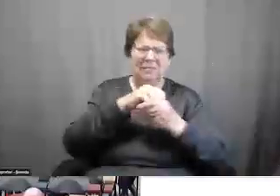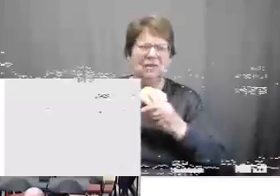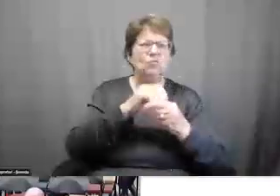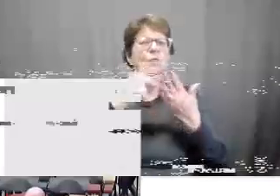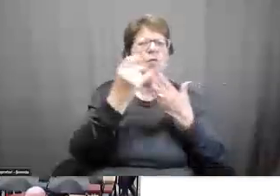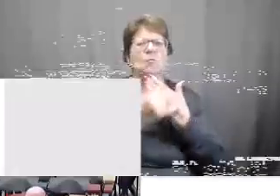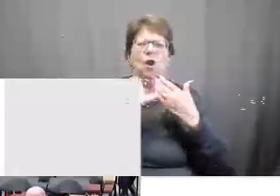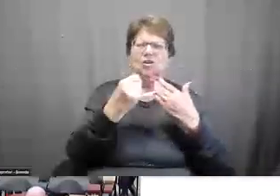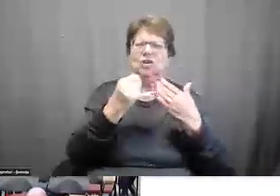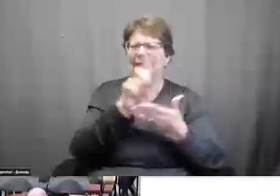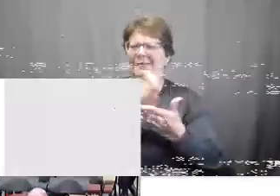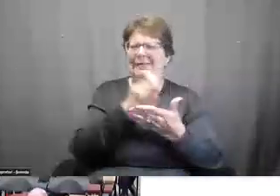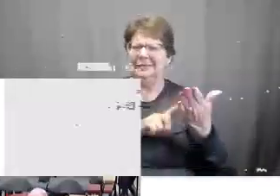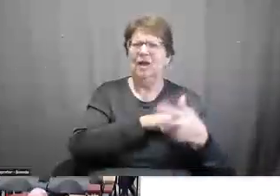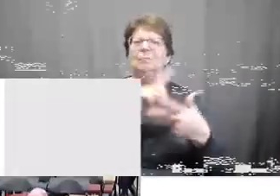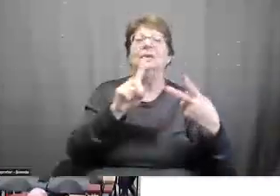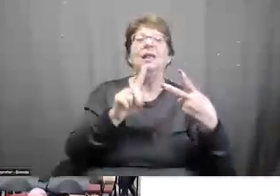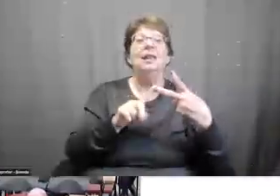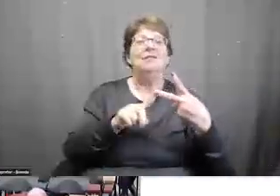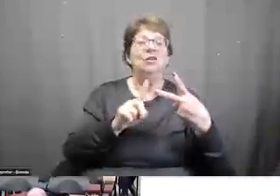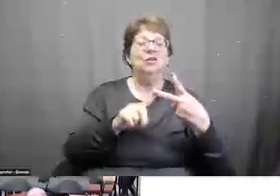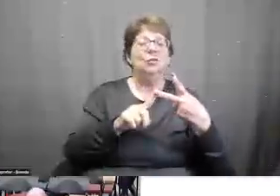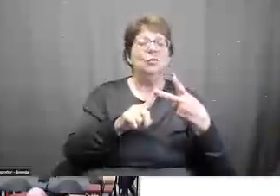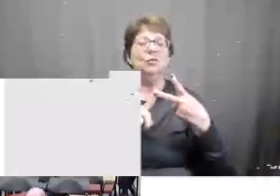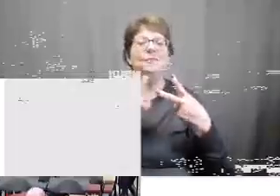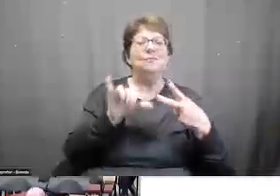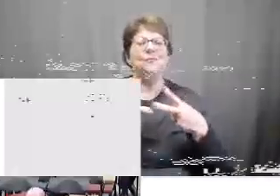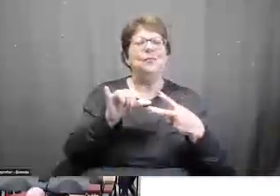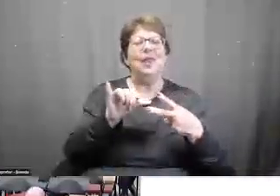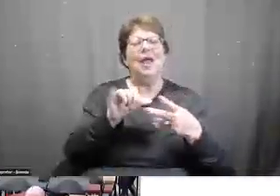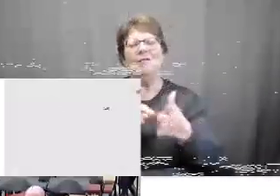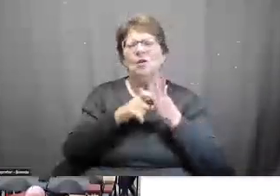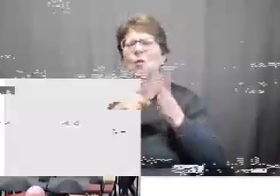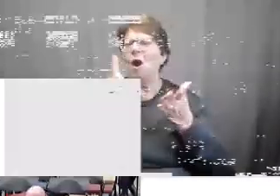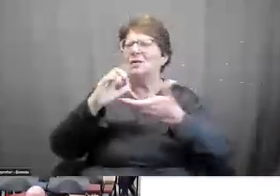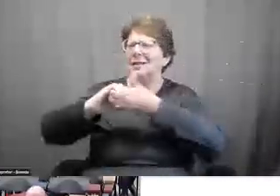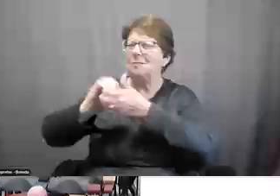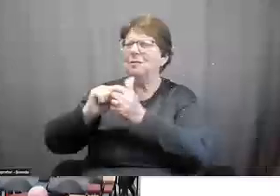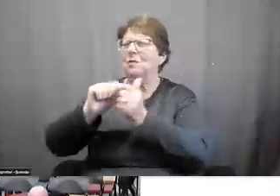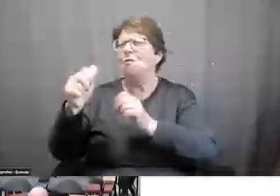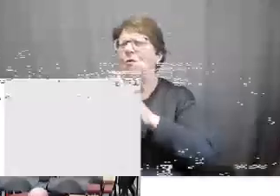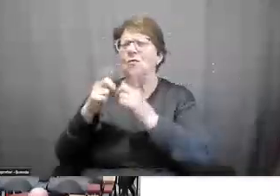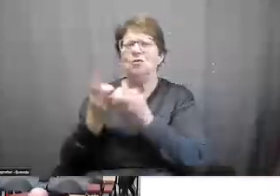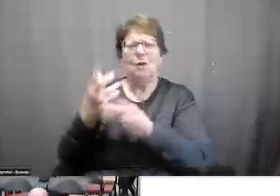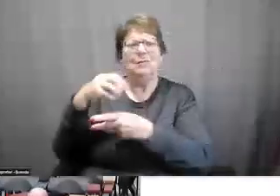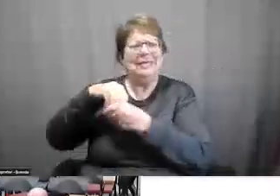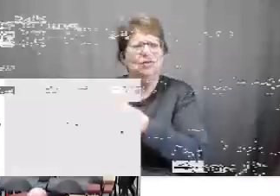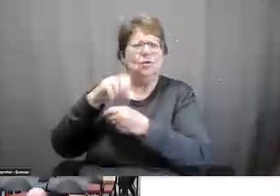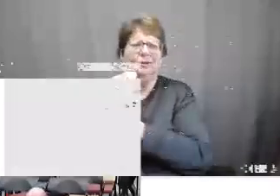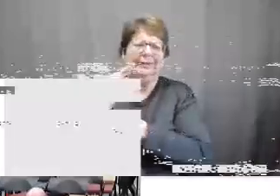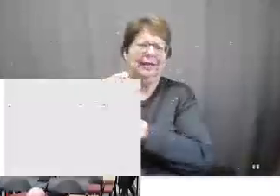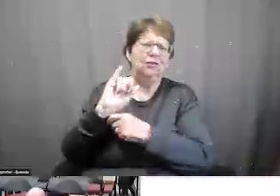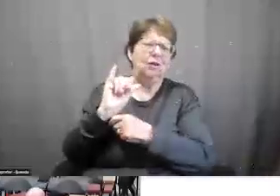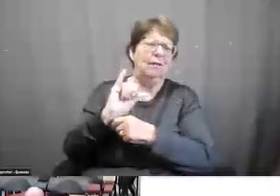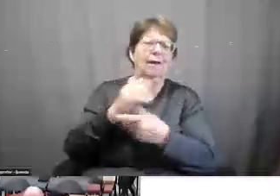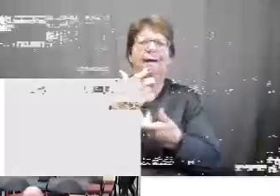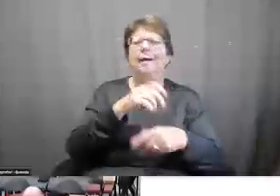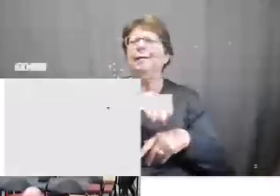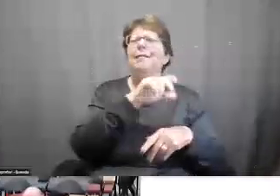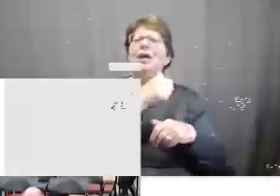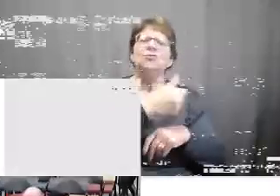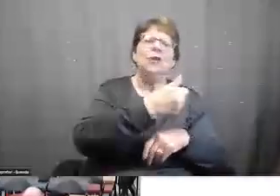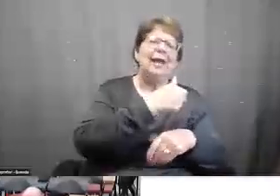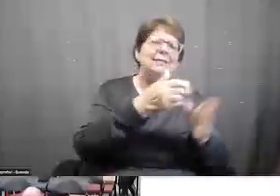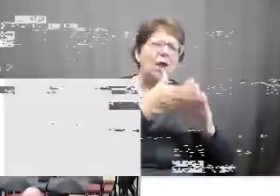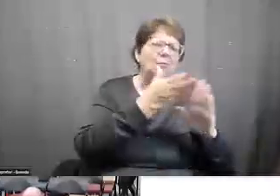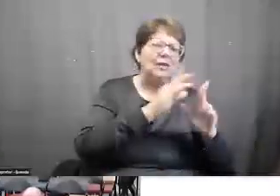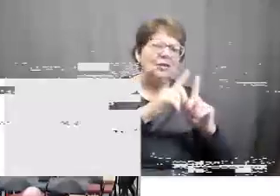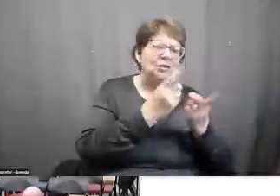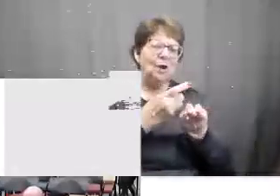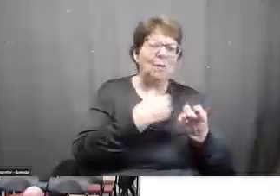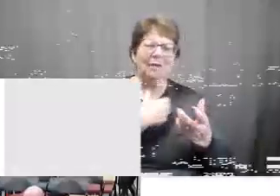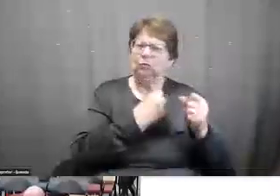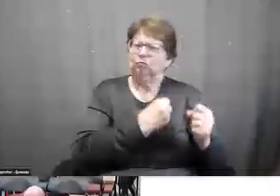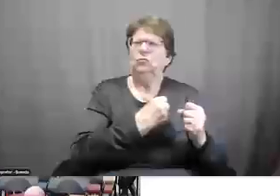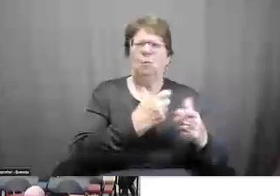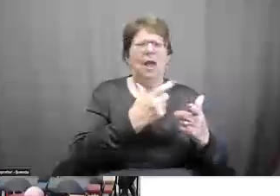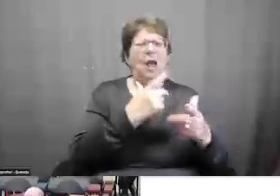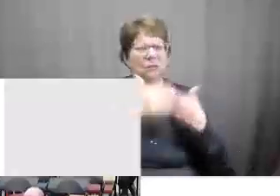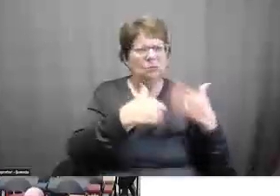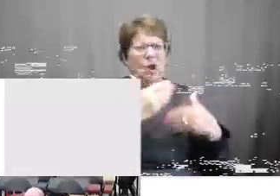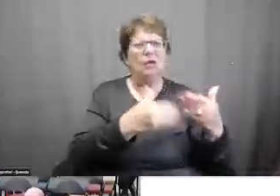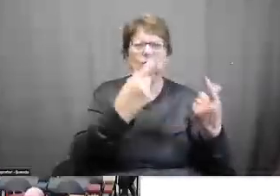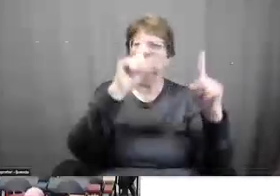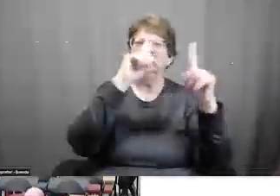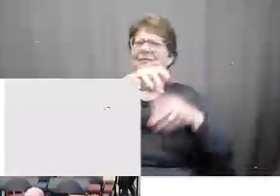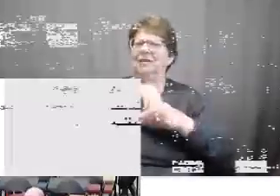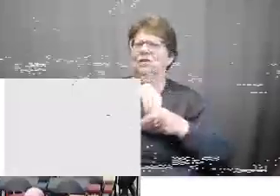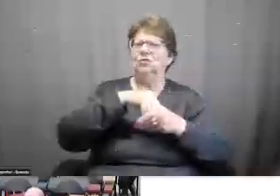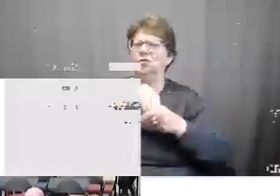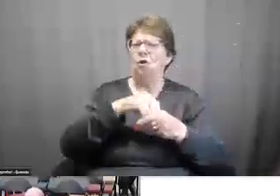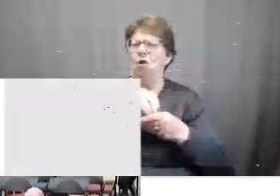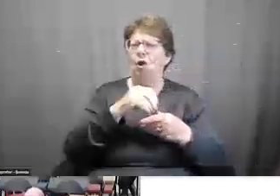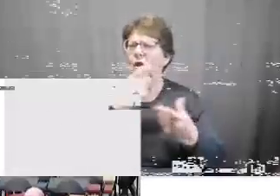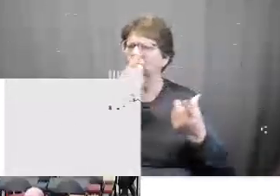Boardroom: Lever 2 opportunities require collaboration with other departments, internal to Sound Transit, such as our Transit Operations Department, and we have a pretty robust process to achieve internal concurrence on these items.